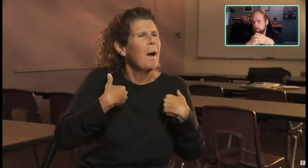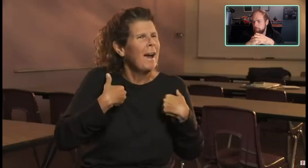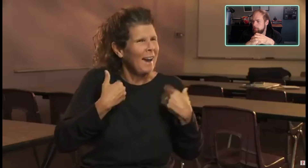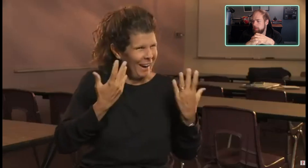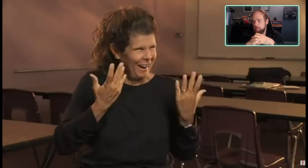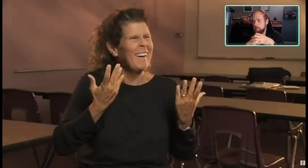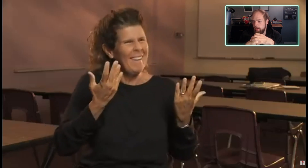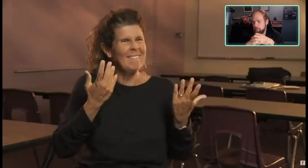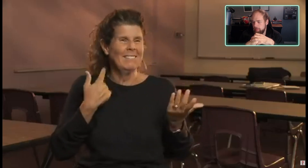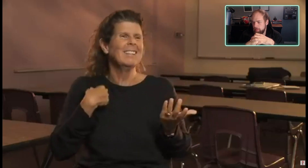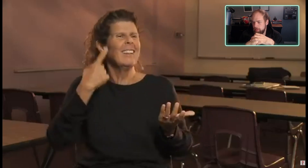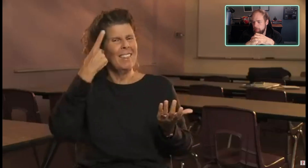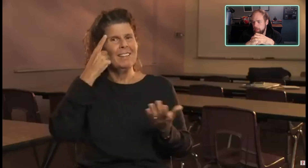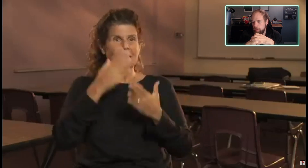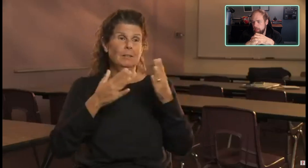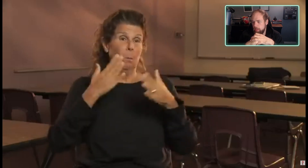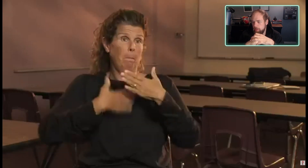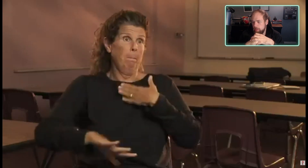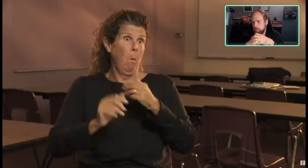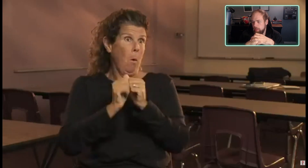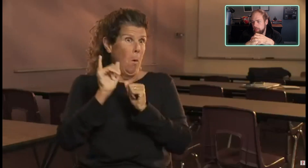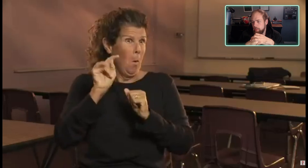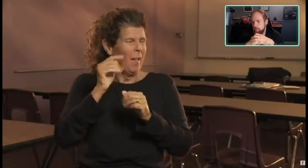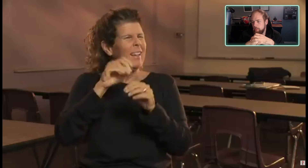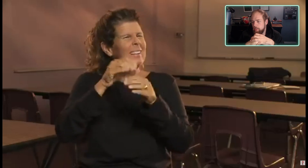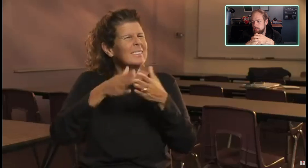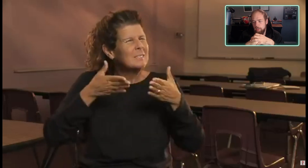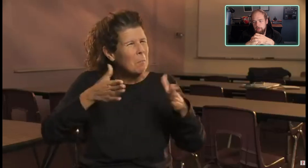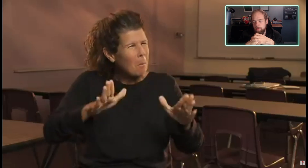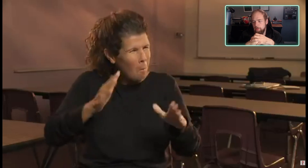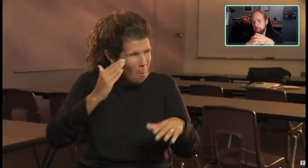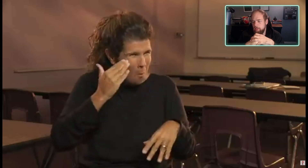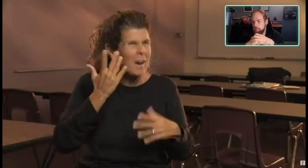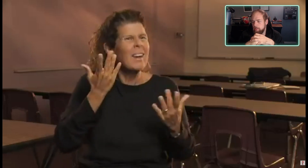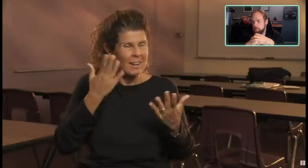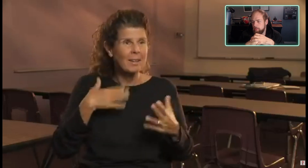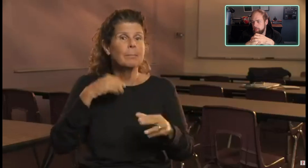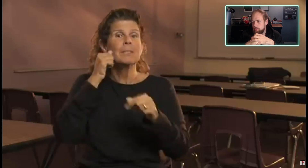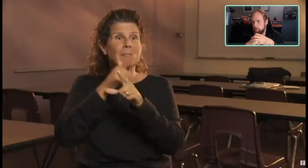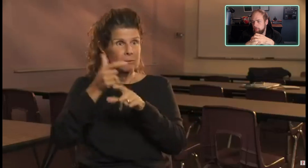some people don't have the ability to teach some are born with it in some